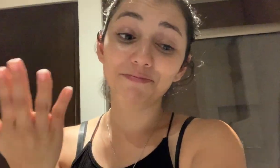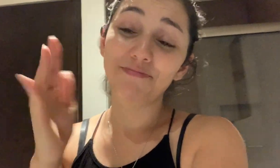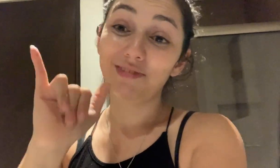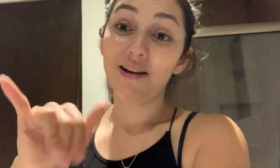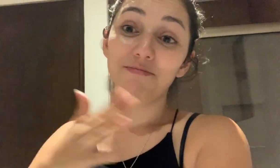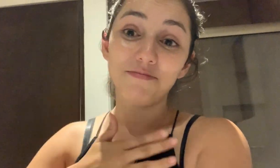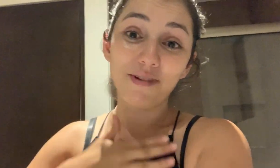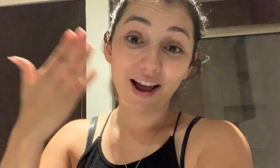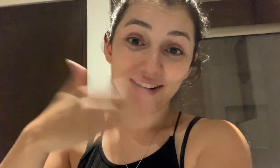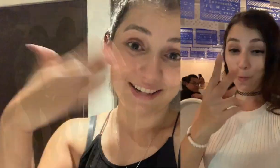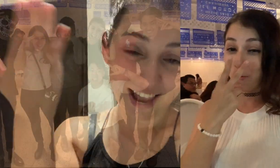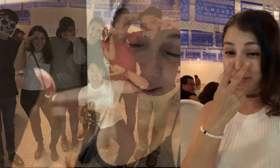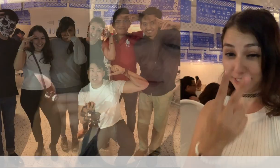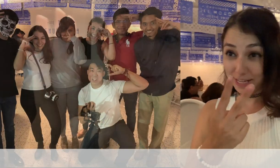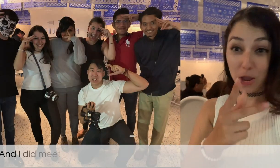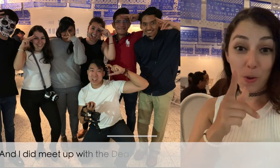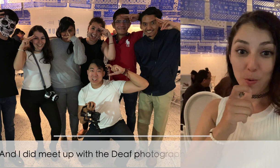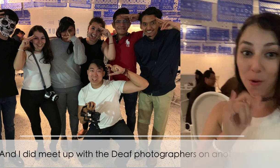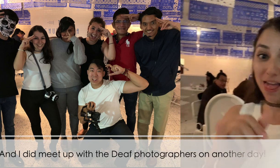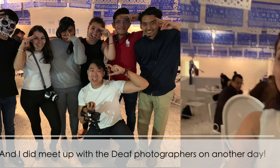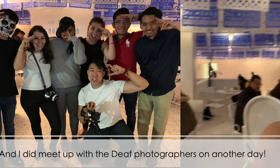so, that was my day! Guess who is with me!? Look: